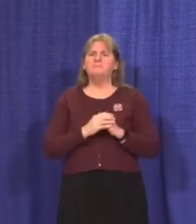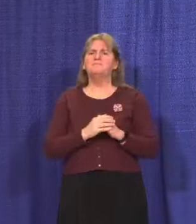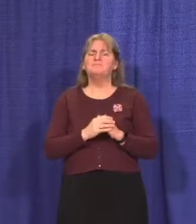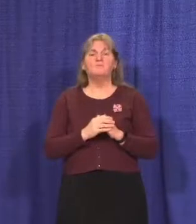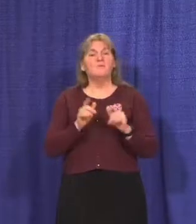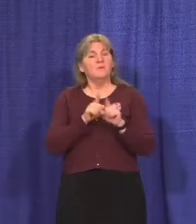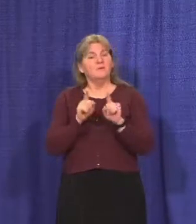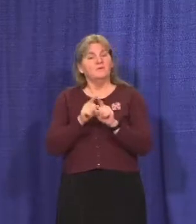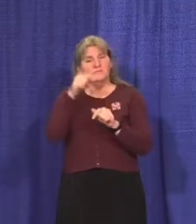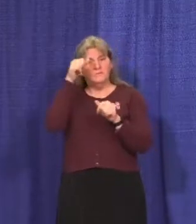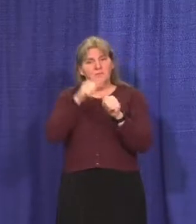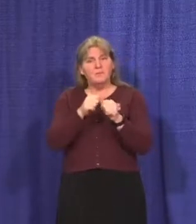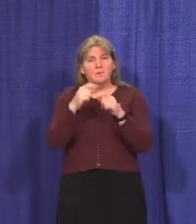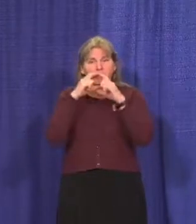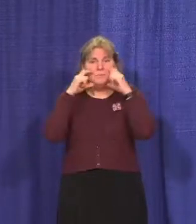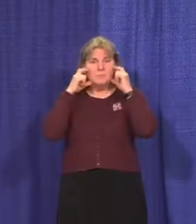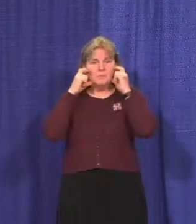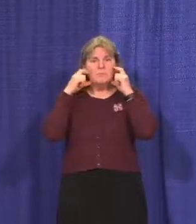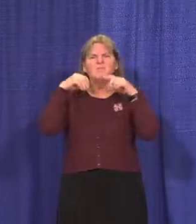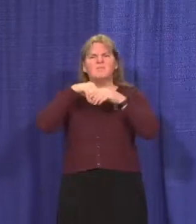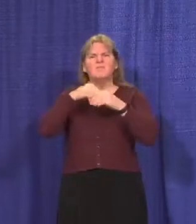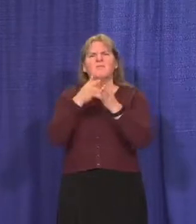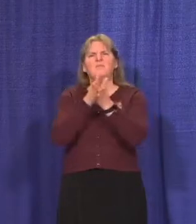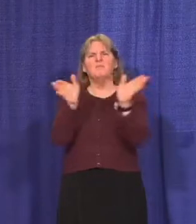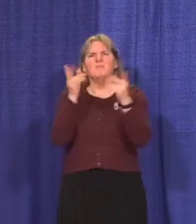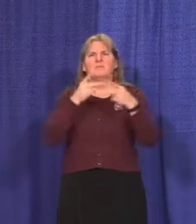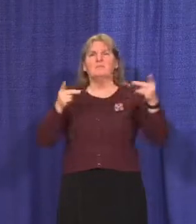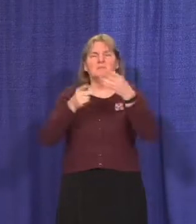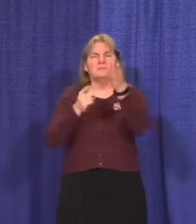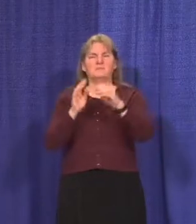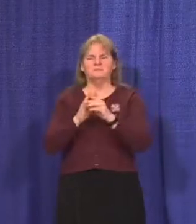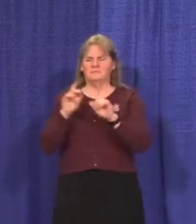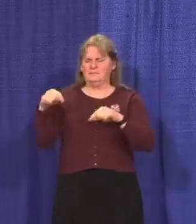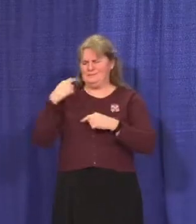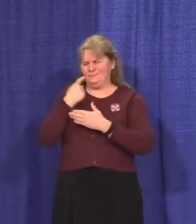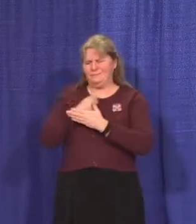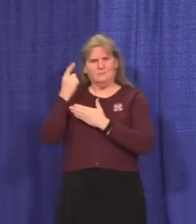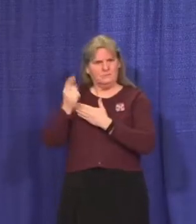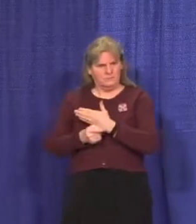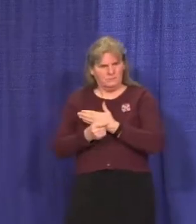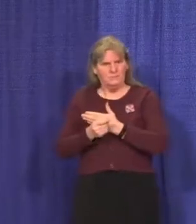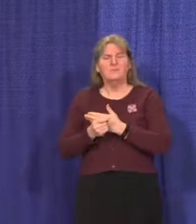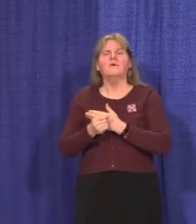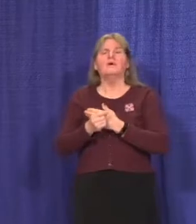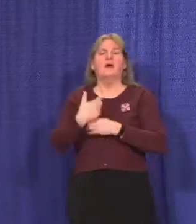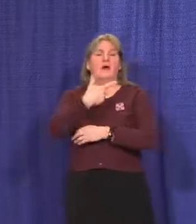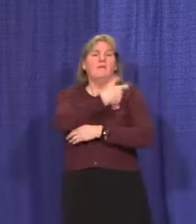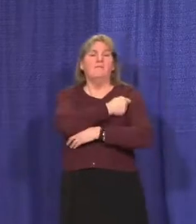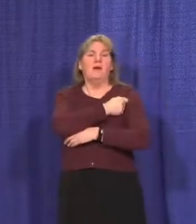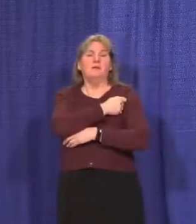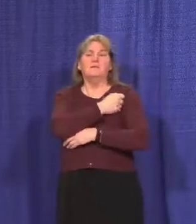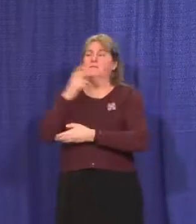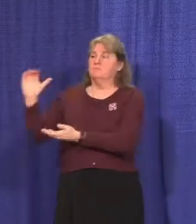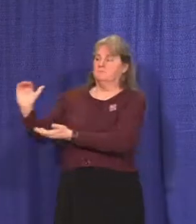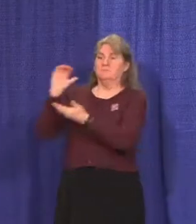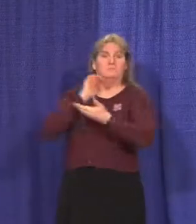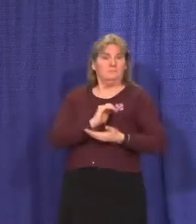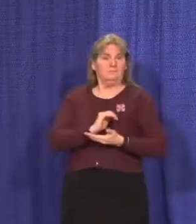public and we received another shipment of vaccines from the federal government, this is good